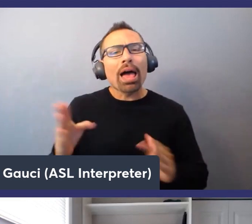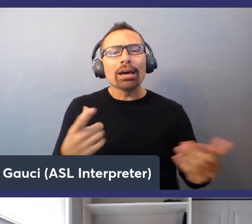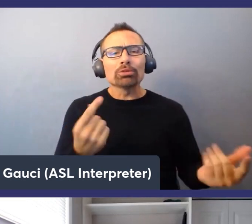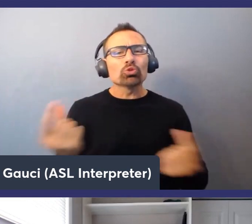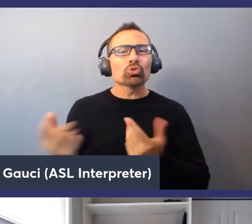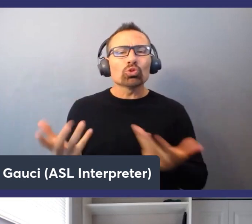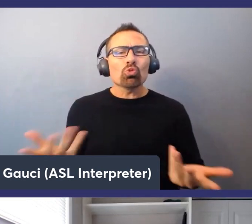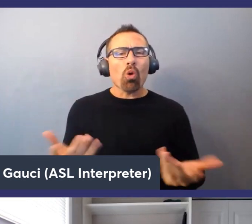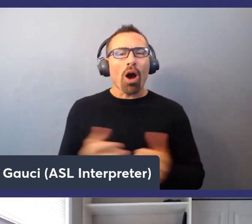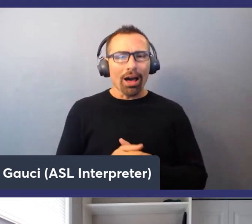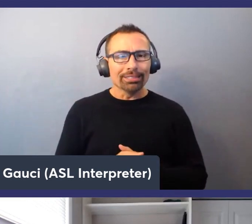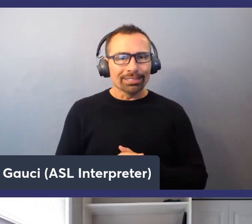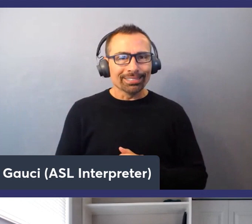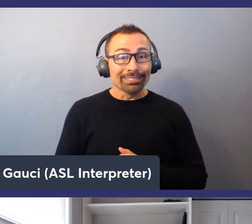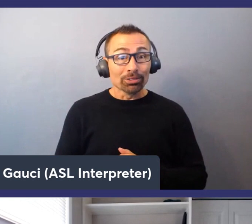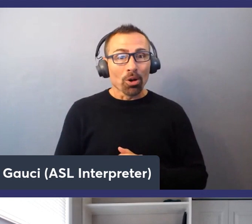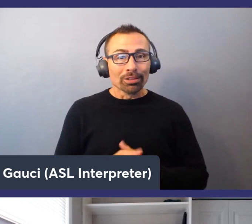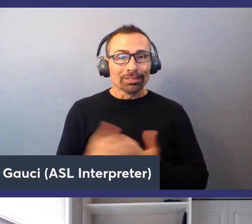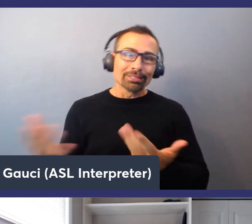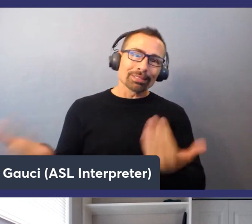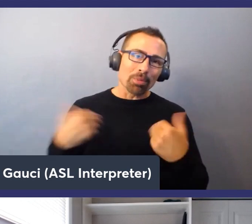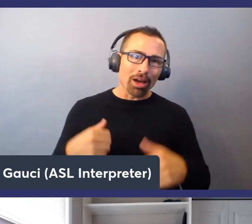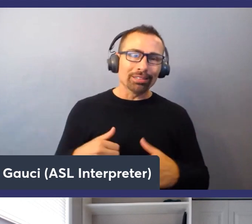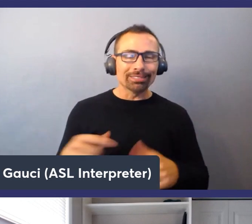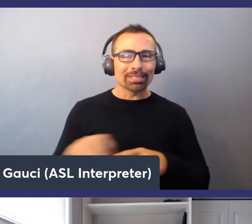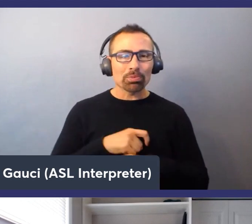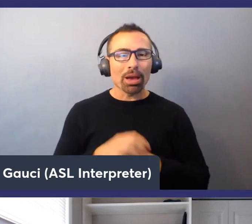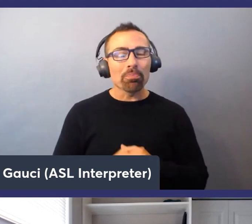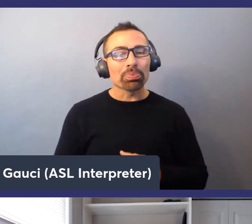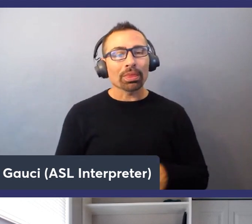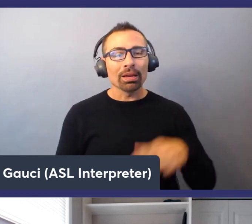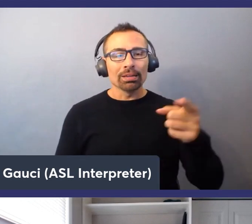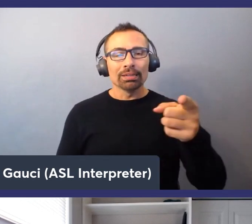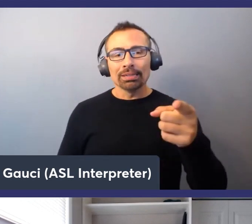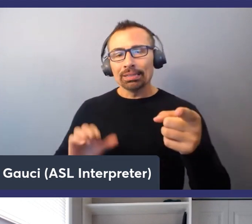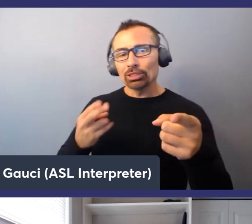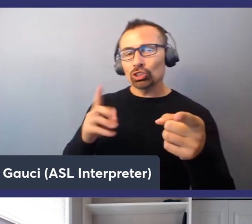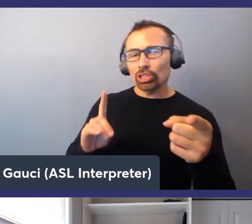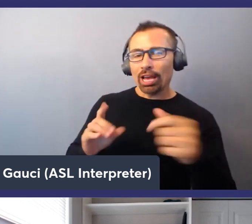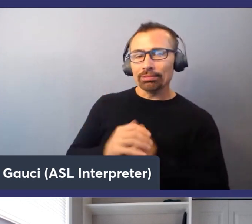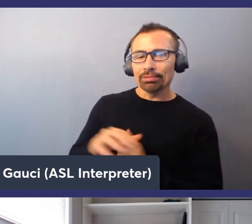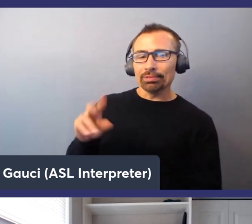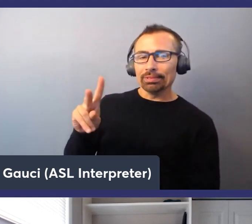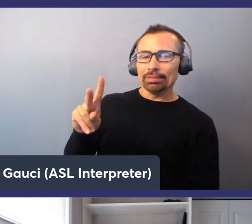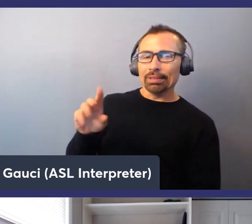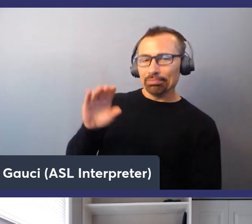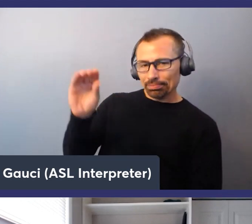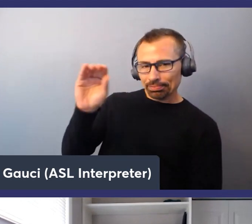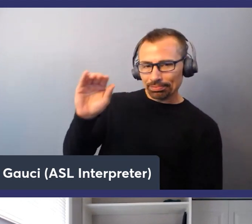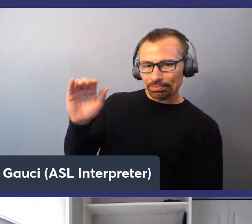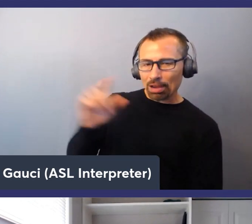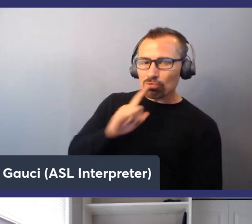and giving us an insight into the new things that's coming to Neptune, and just the overview of Neptune and in general.